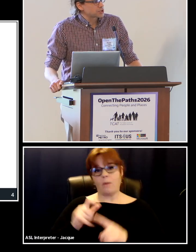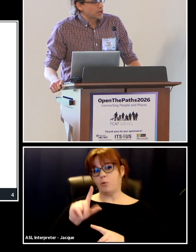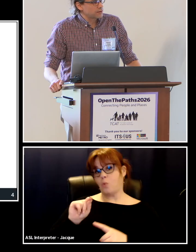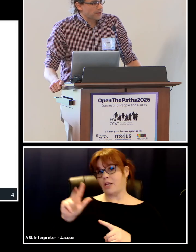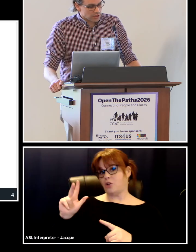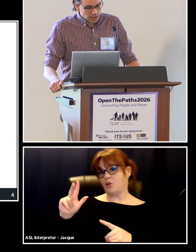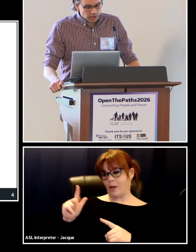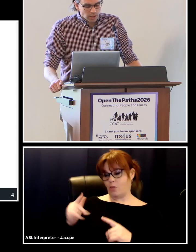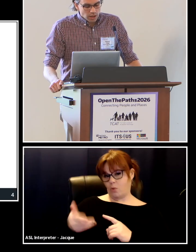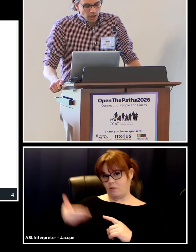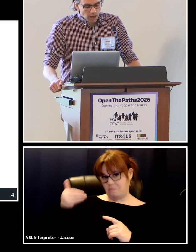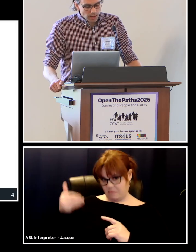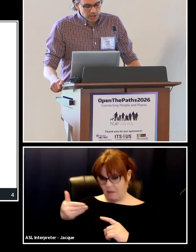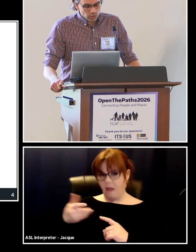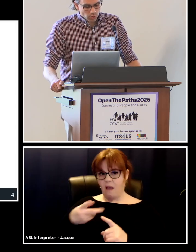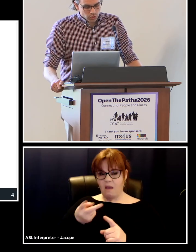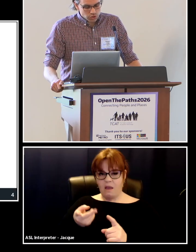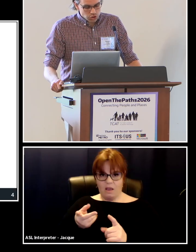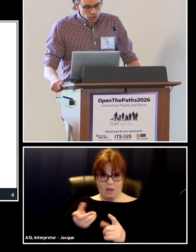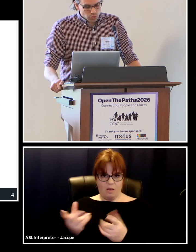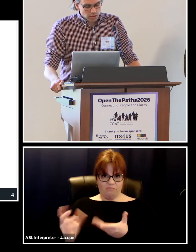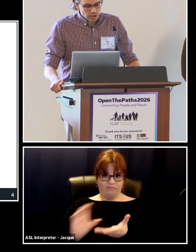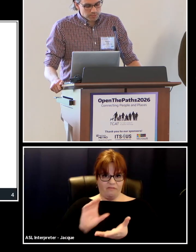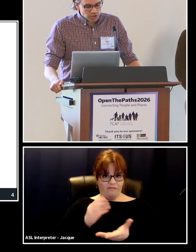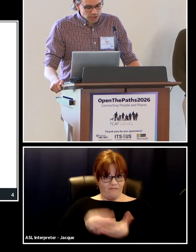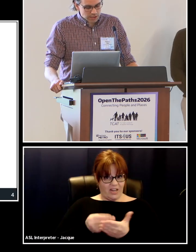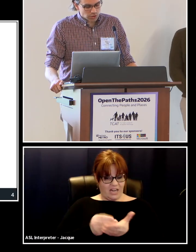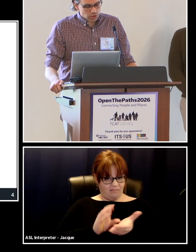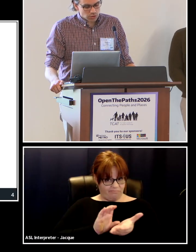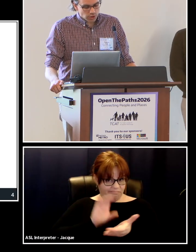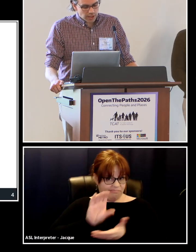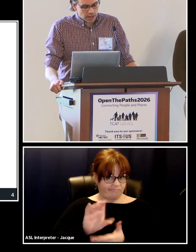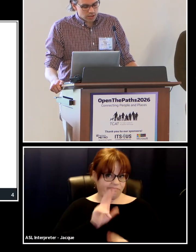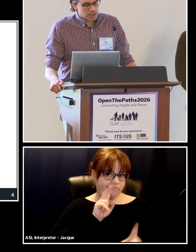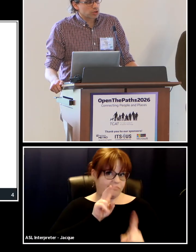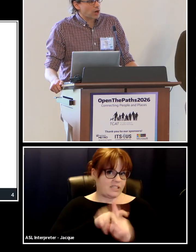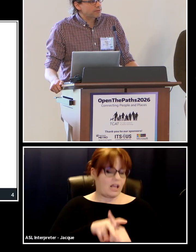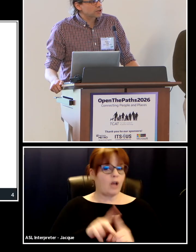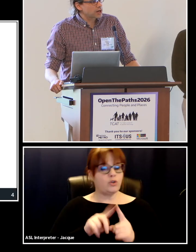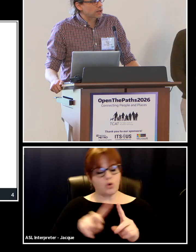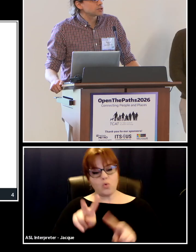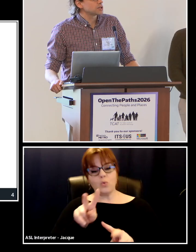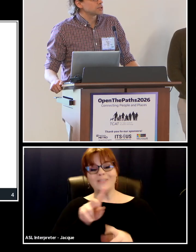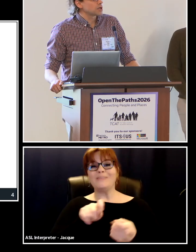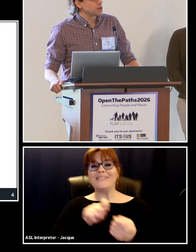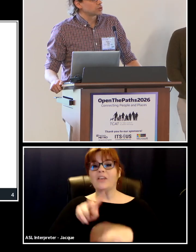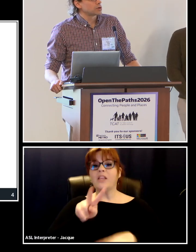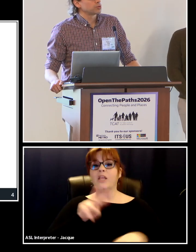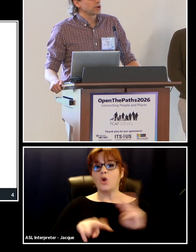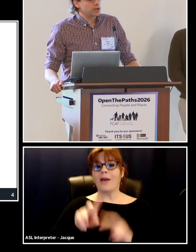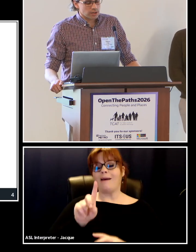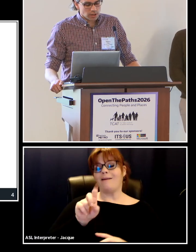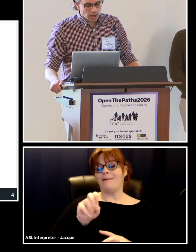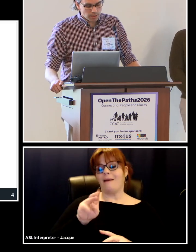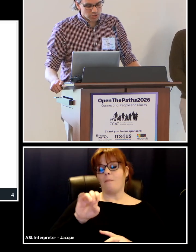assigned funding um in order to in particular look at a demographic analysis and incorporating um